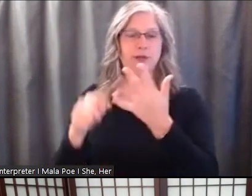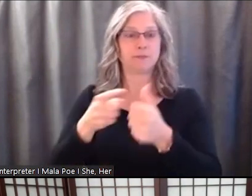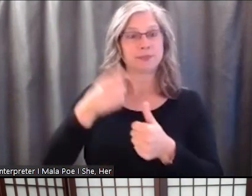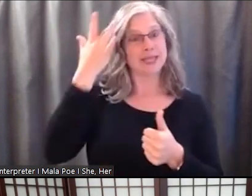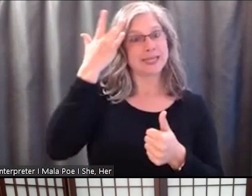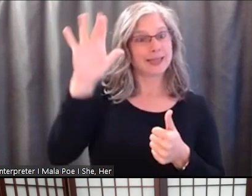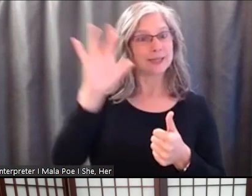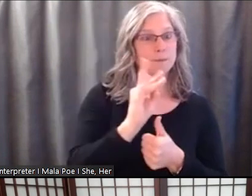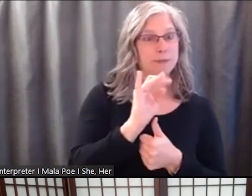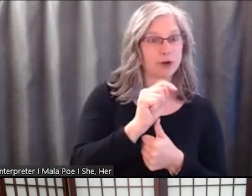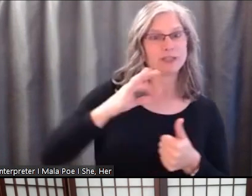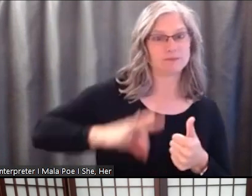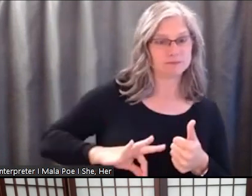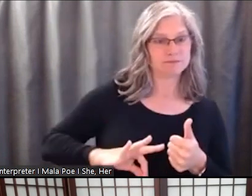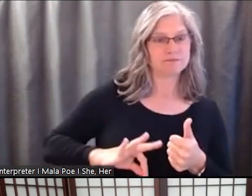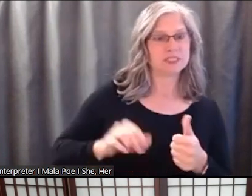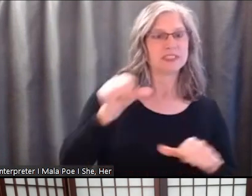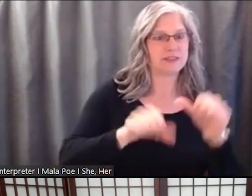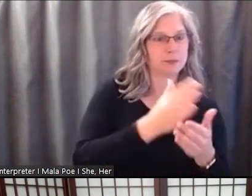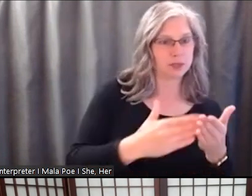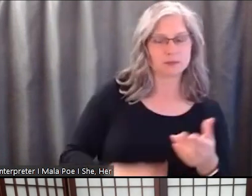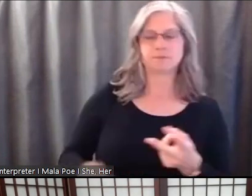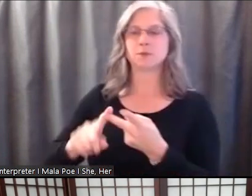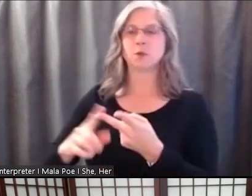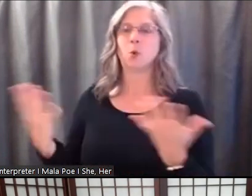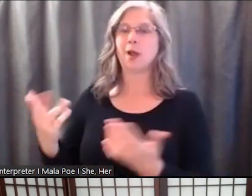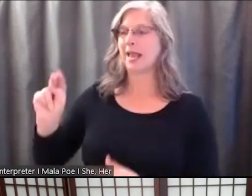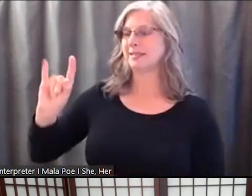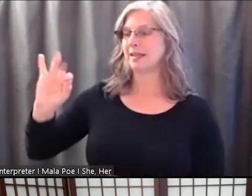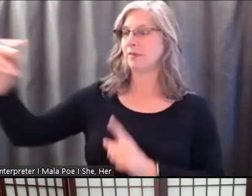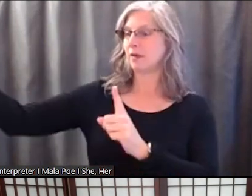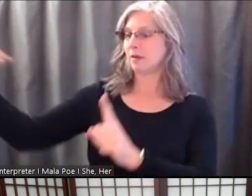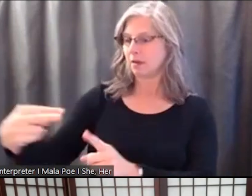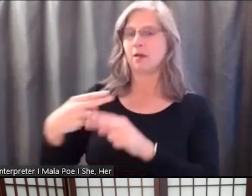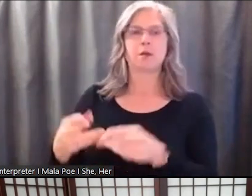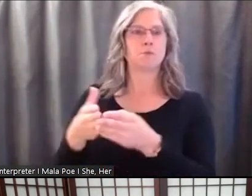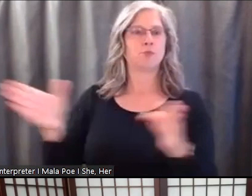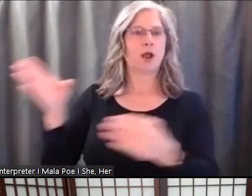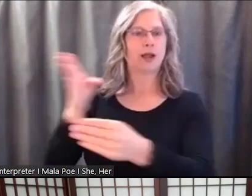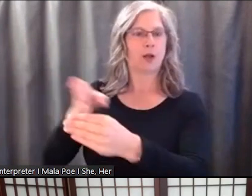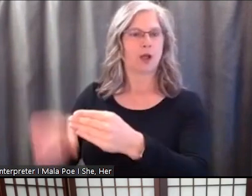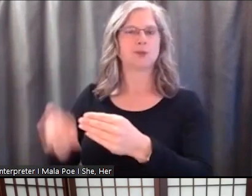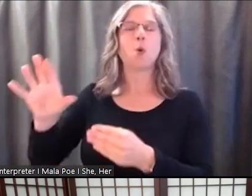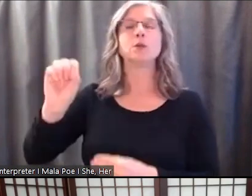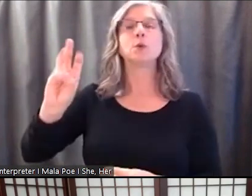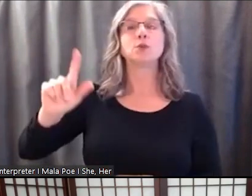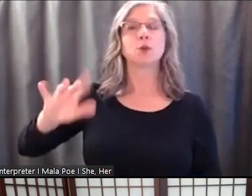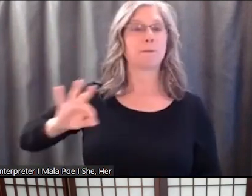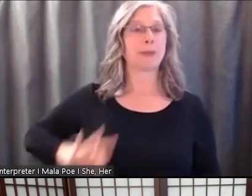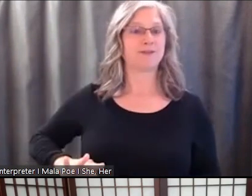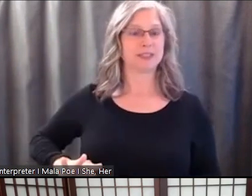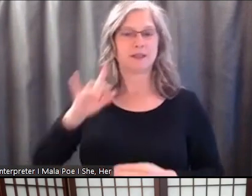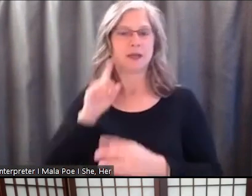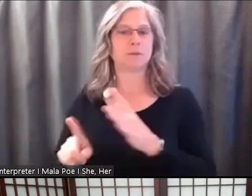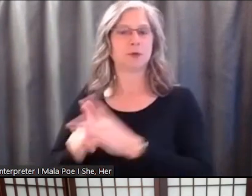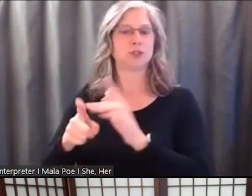the scientific parts; and what the National Science Foundation calls broader outcomes or social benefits that emerge from the project in question.